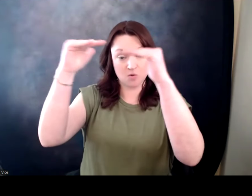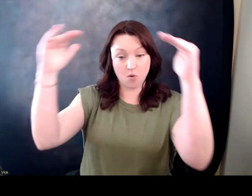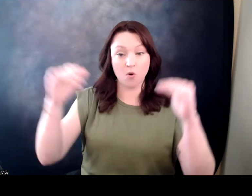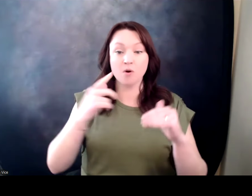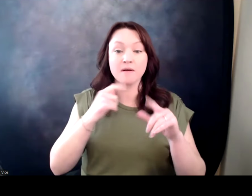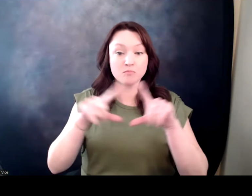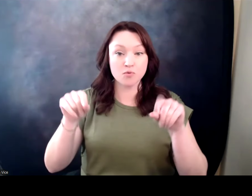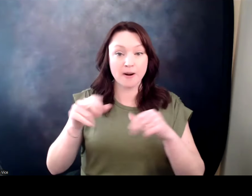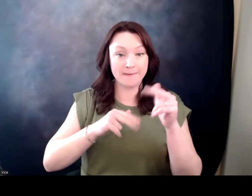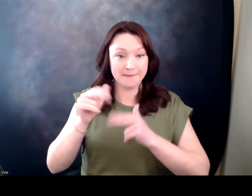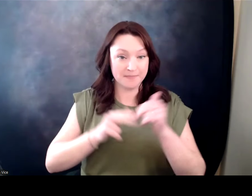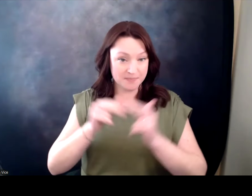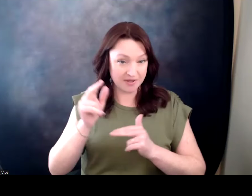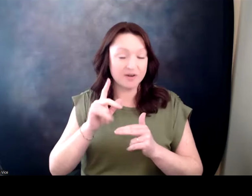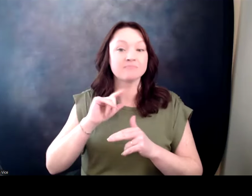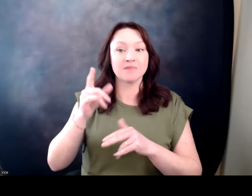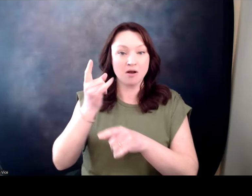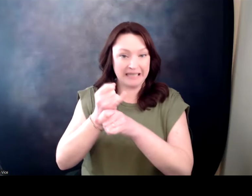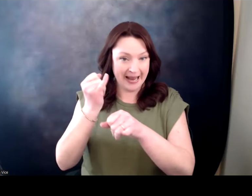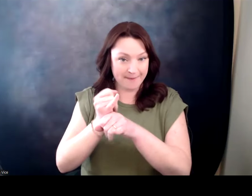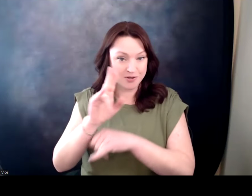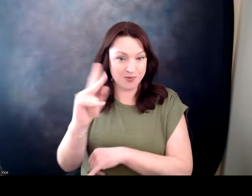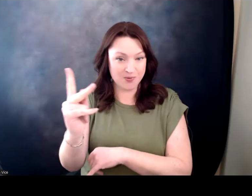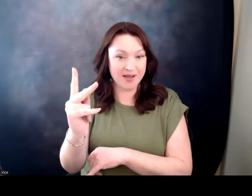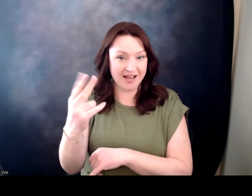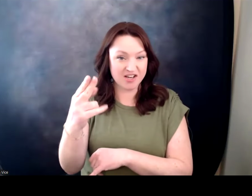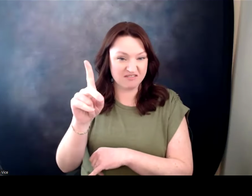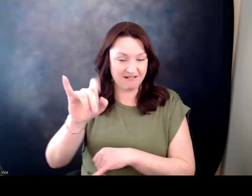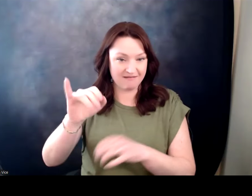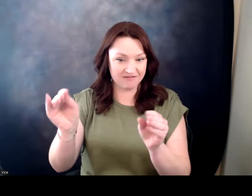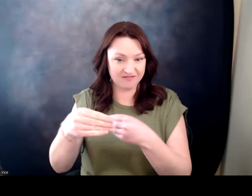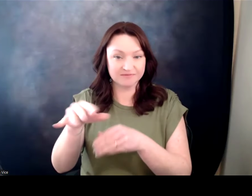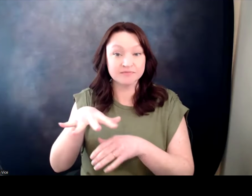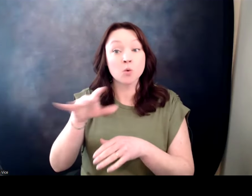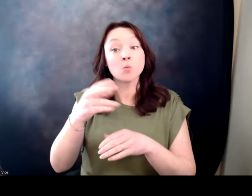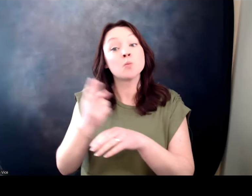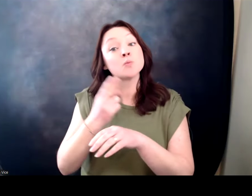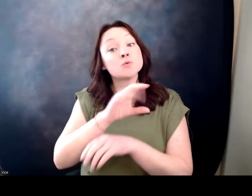University of Kentucky campus. We use Zoom for our virtual platform. Audio is